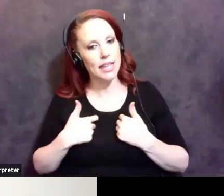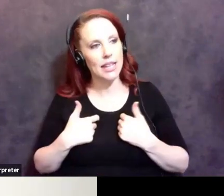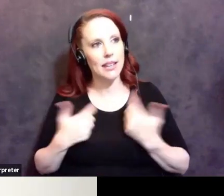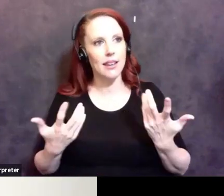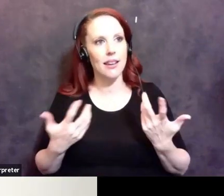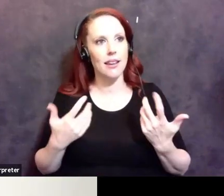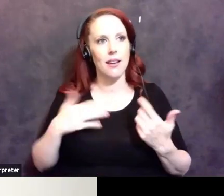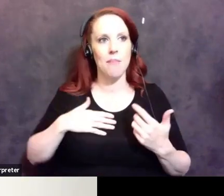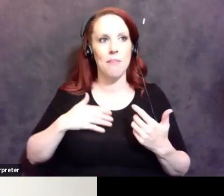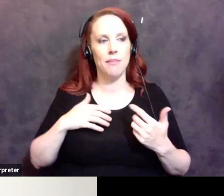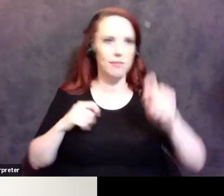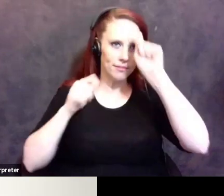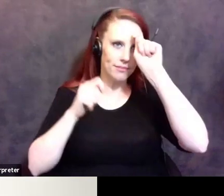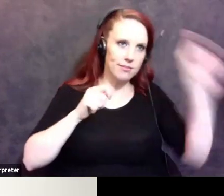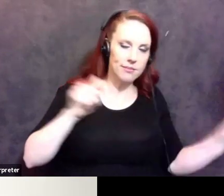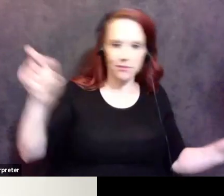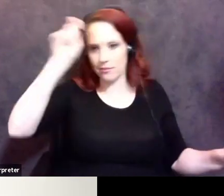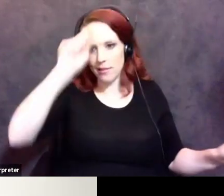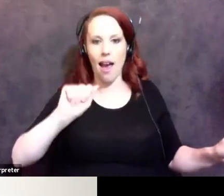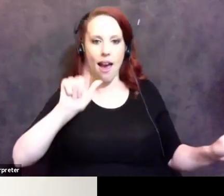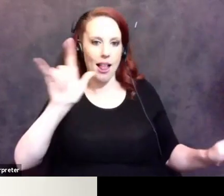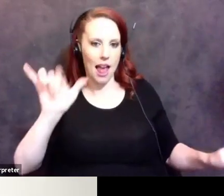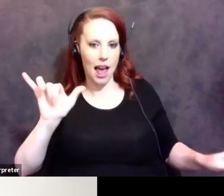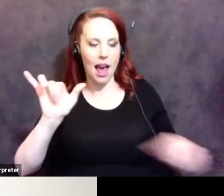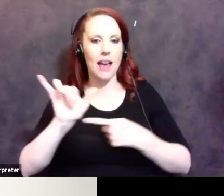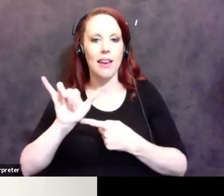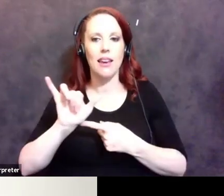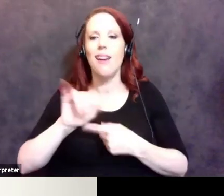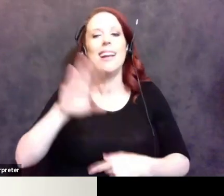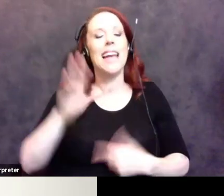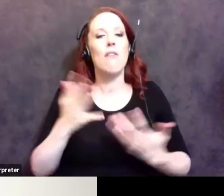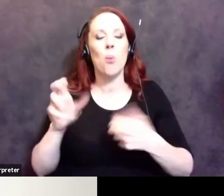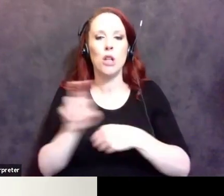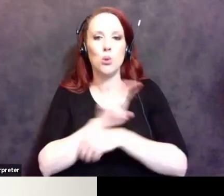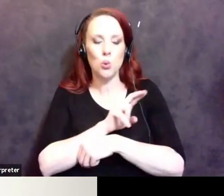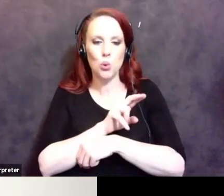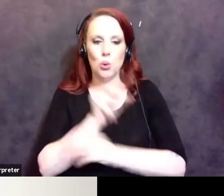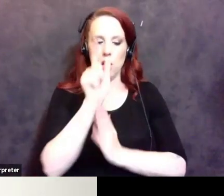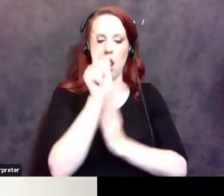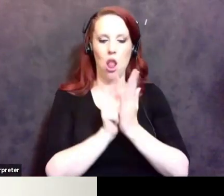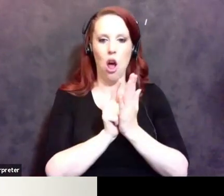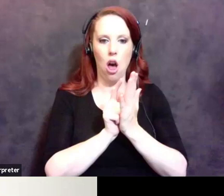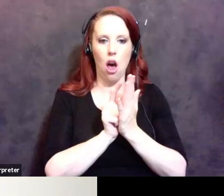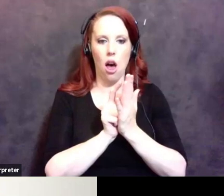hat on which is I never want to use litigation as a reason for people to care about our community